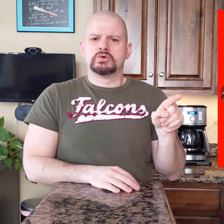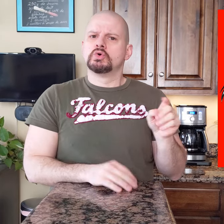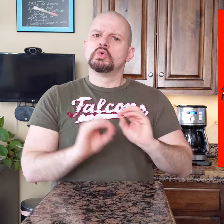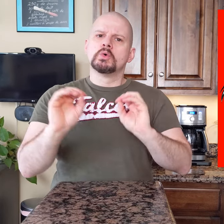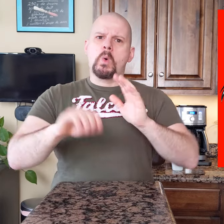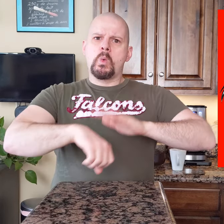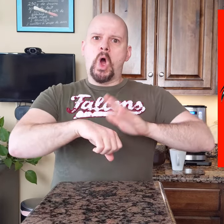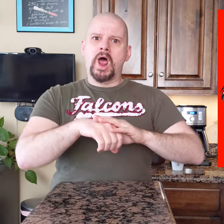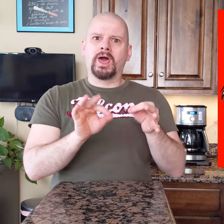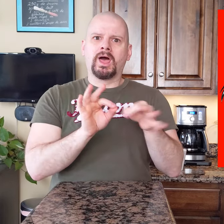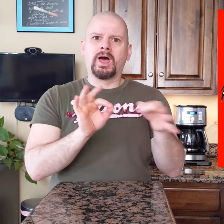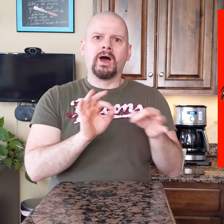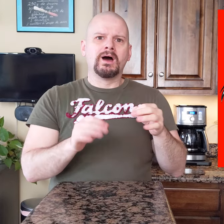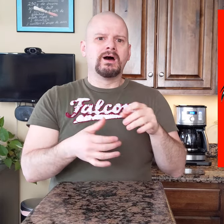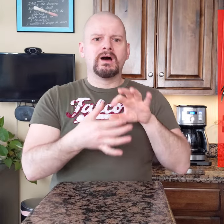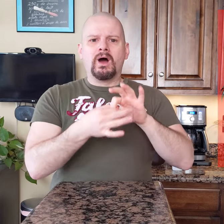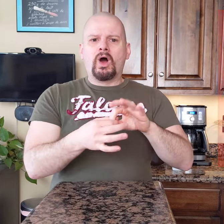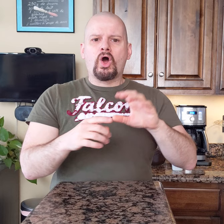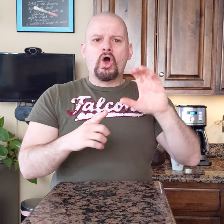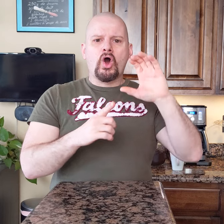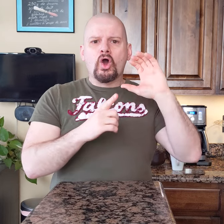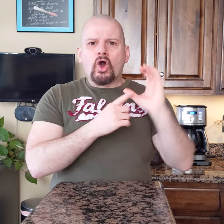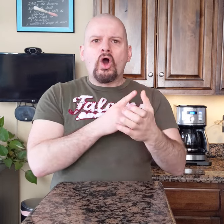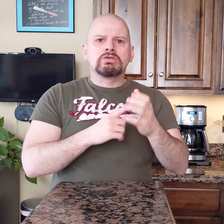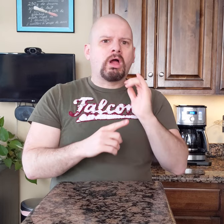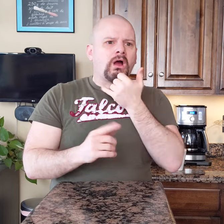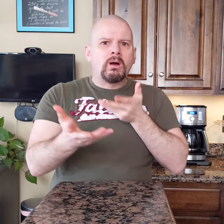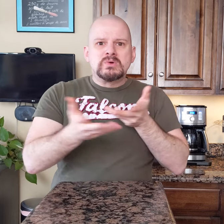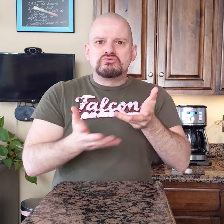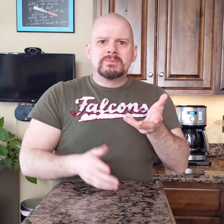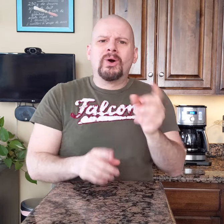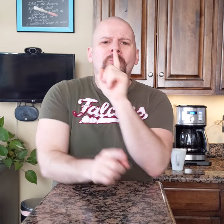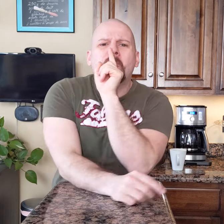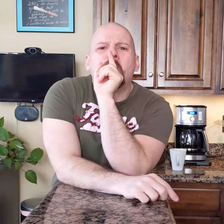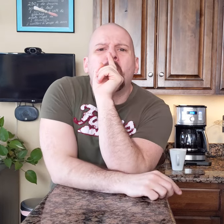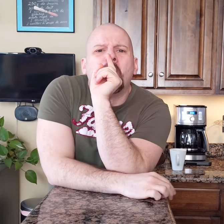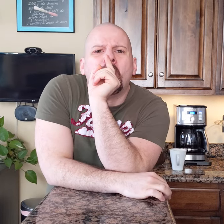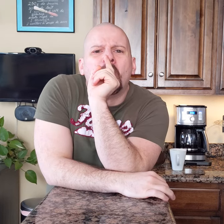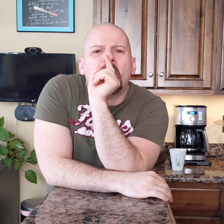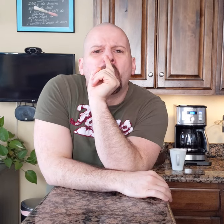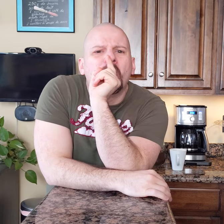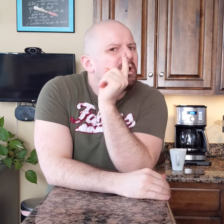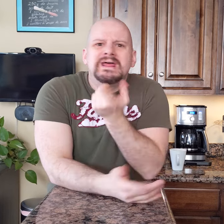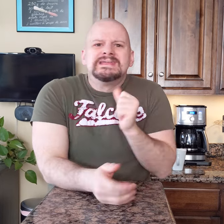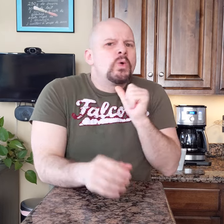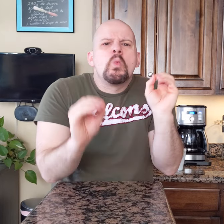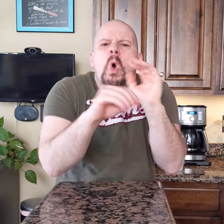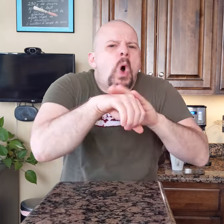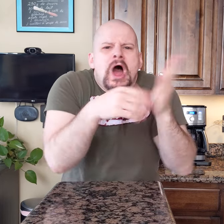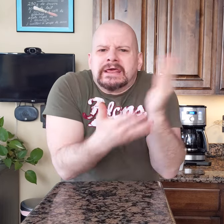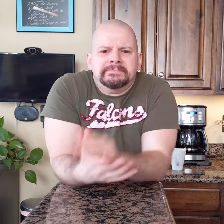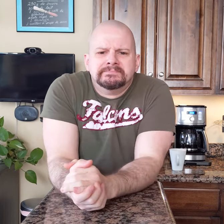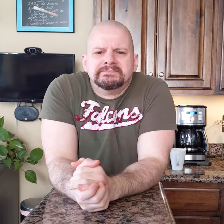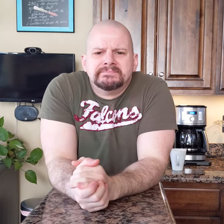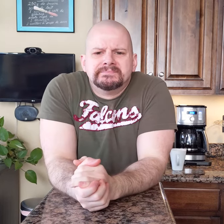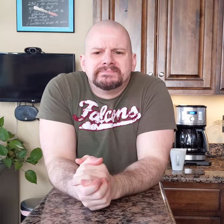they do not have warnings to cultural mistreatments. The warning is not stated in there, so there's none!